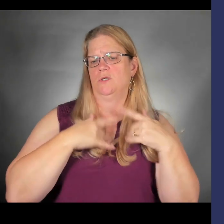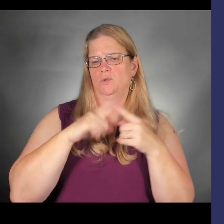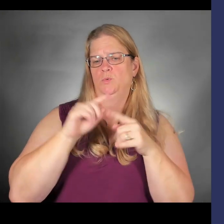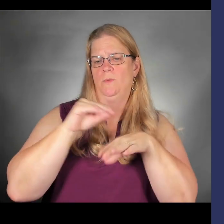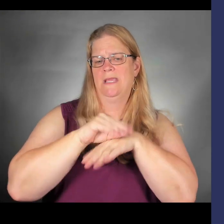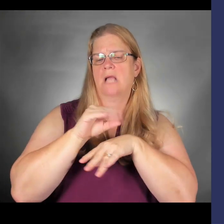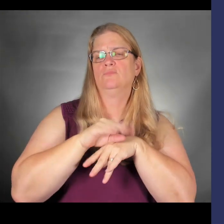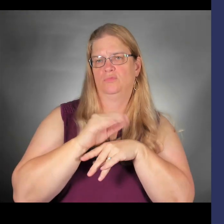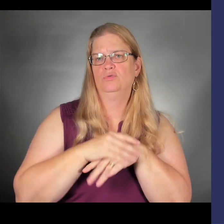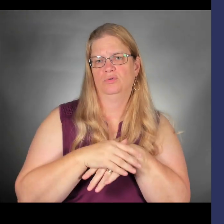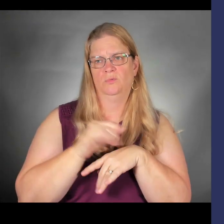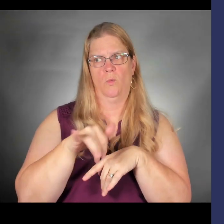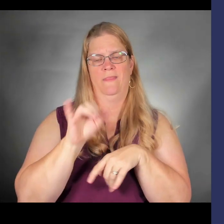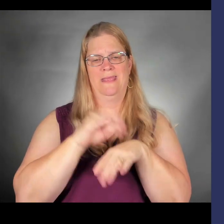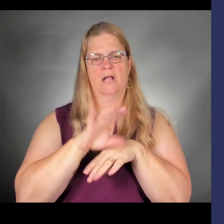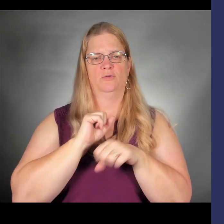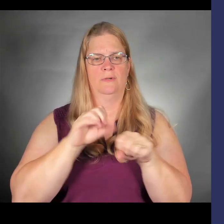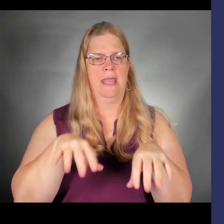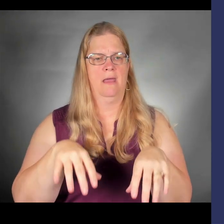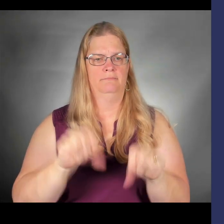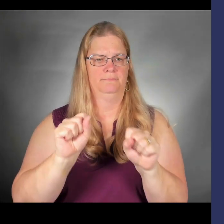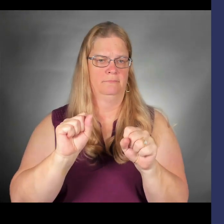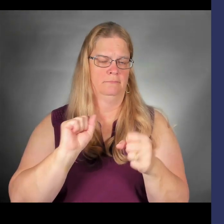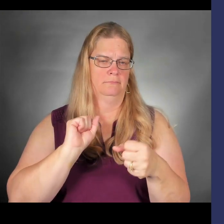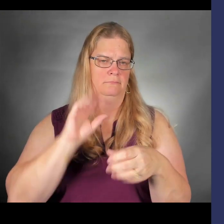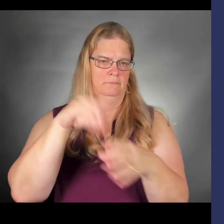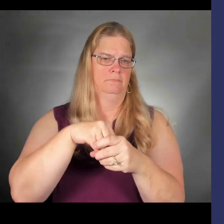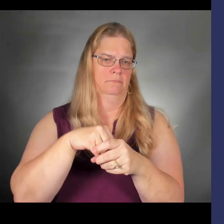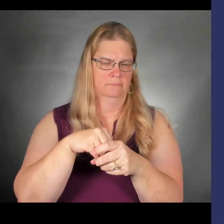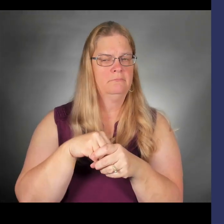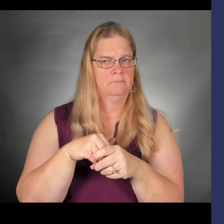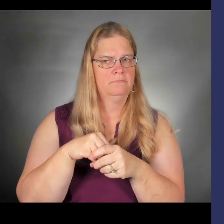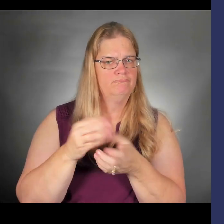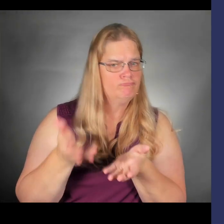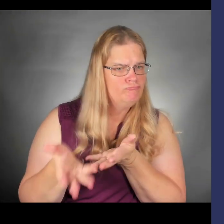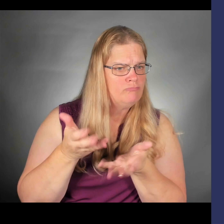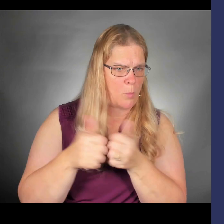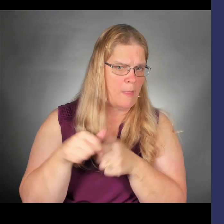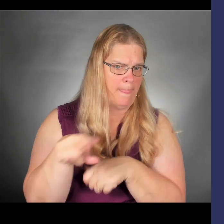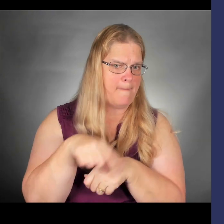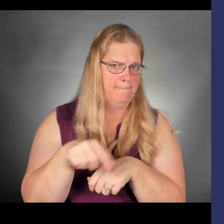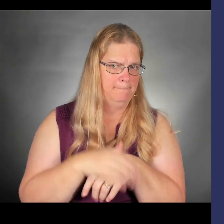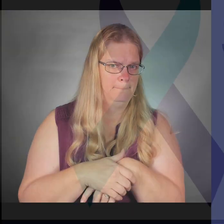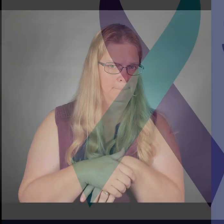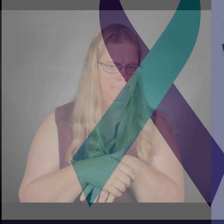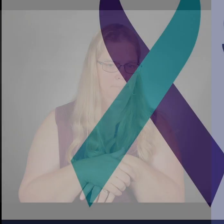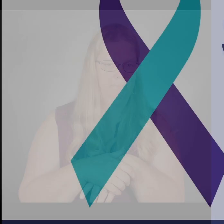Important that you report any of those concerns to the counselors so they can become involved with the situation.